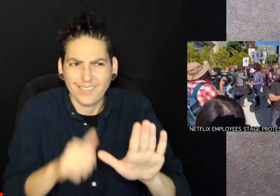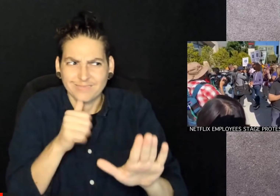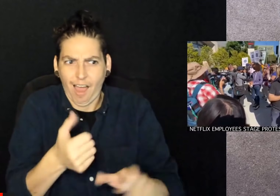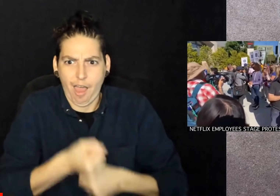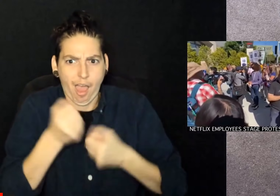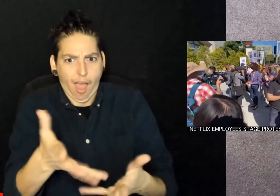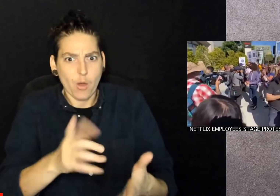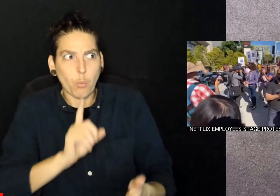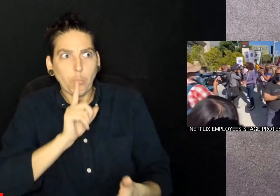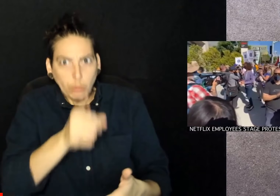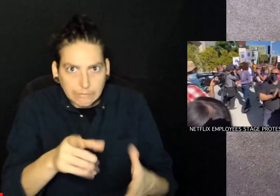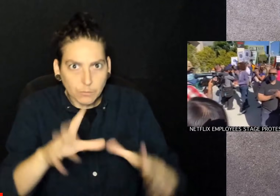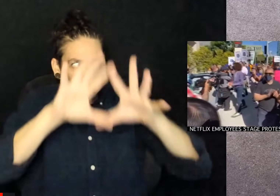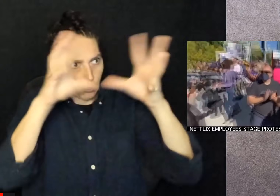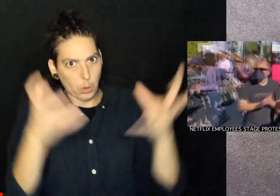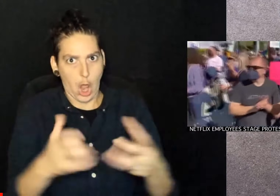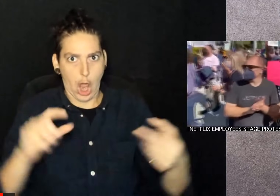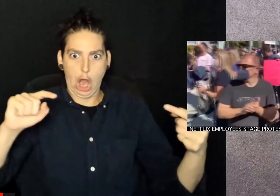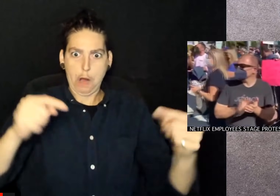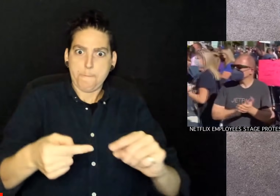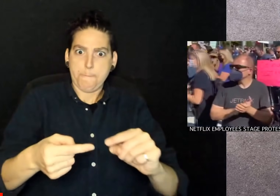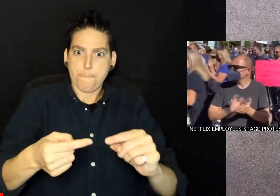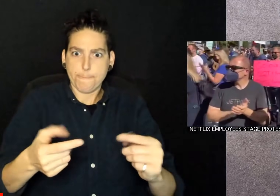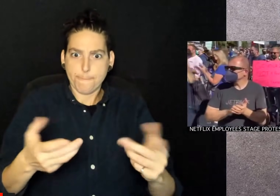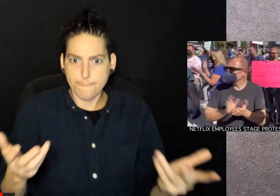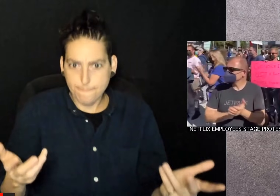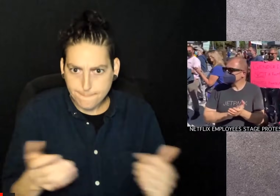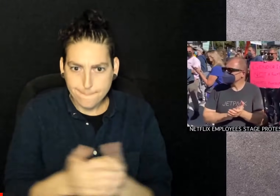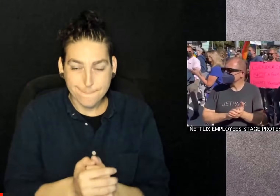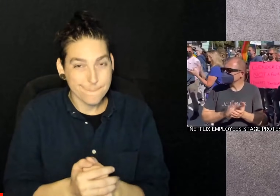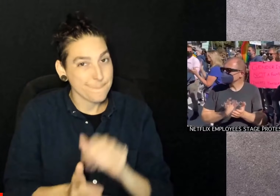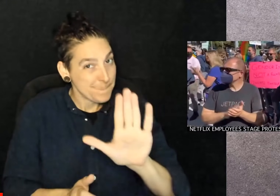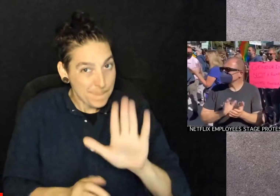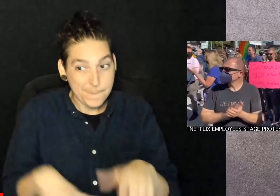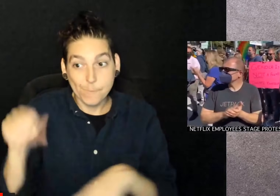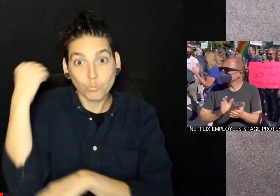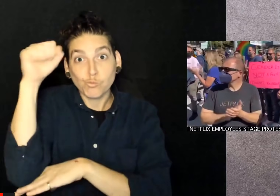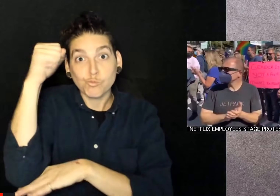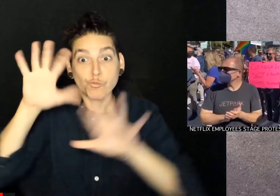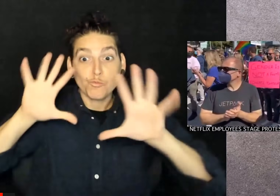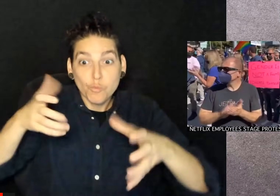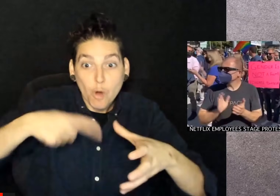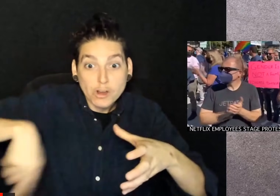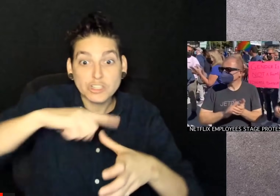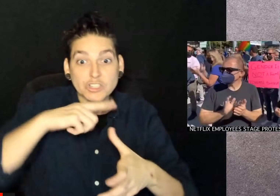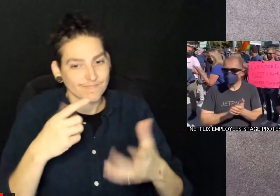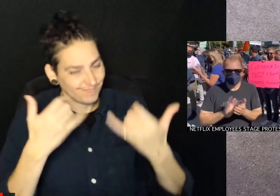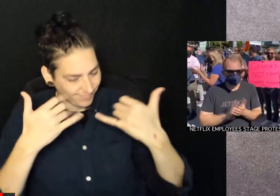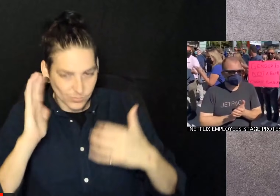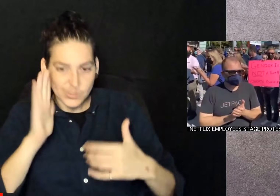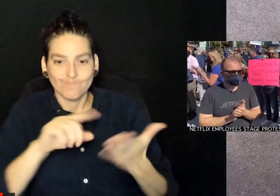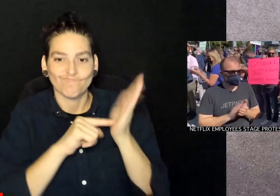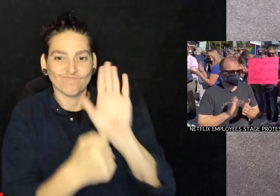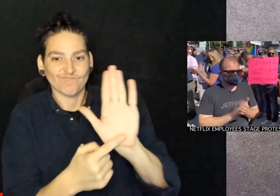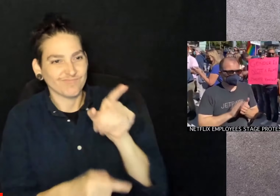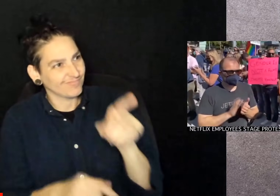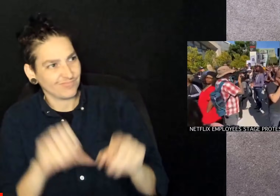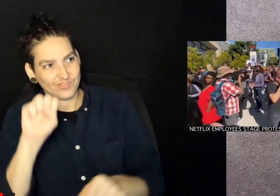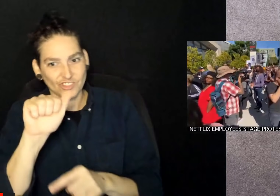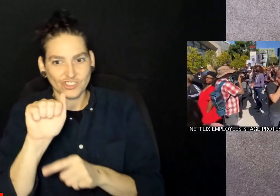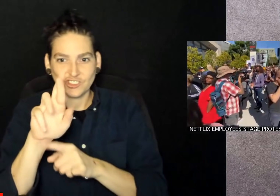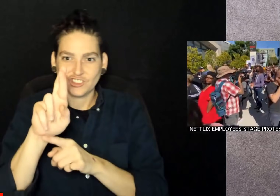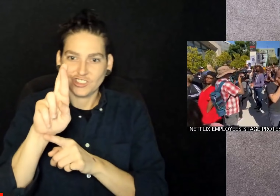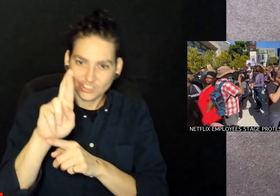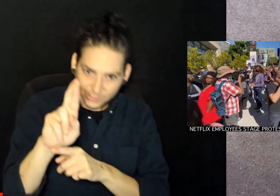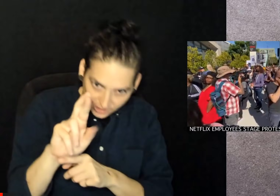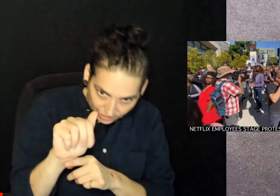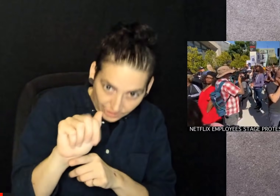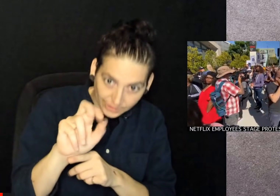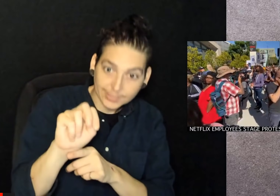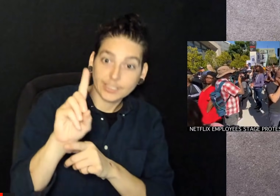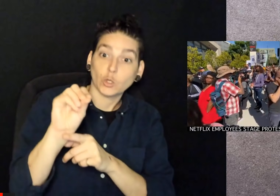comments were provocative but didn't cause real-world harm